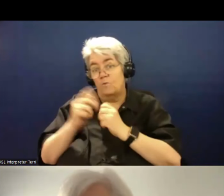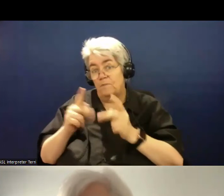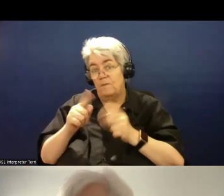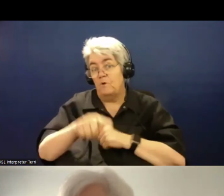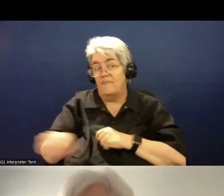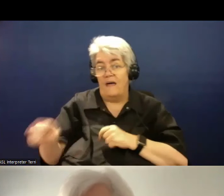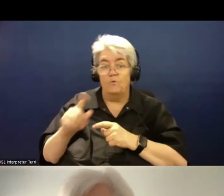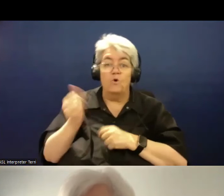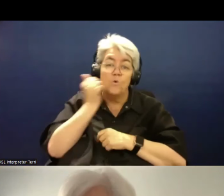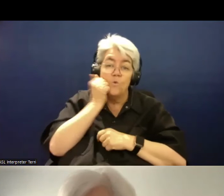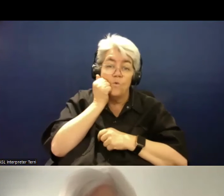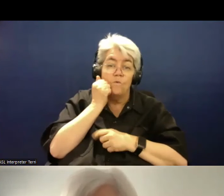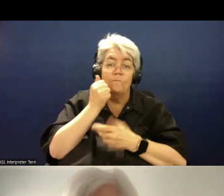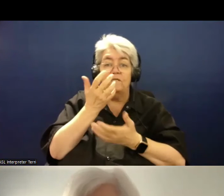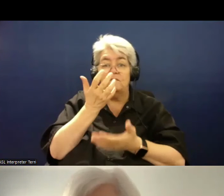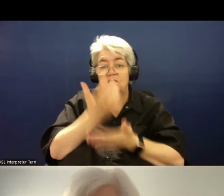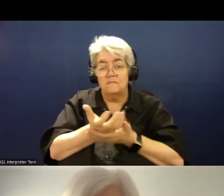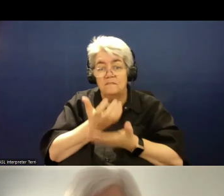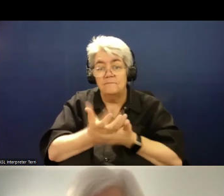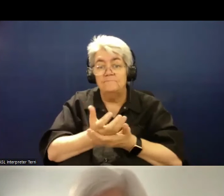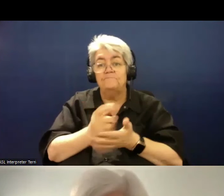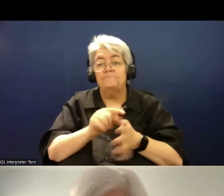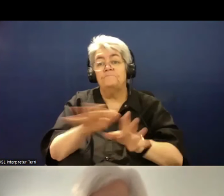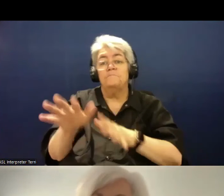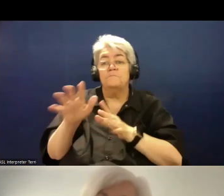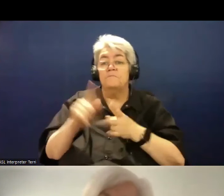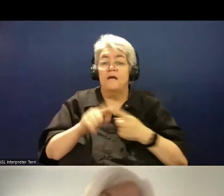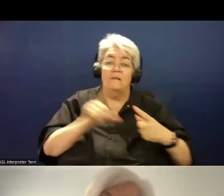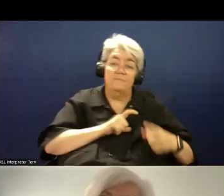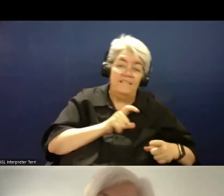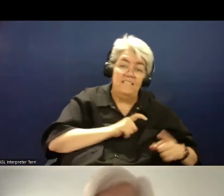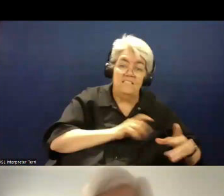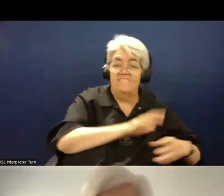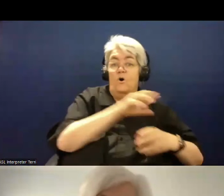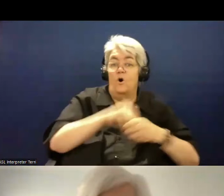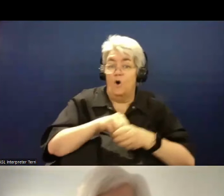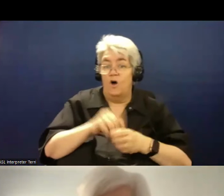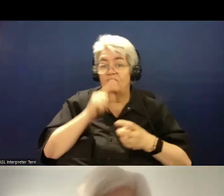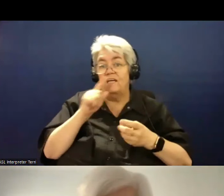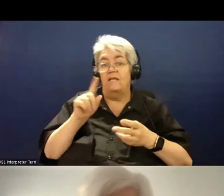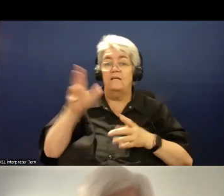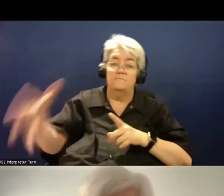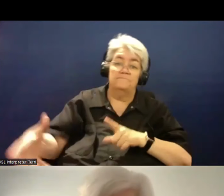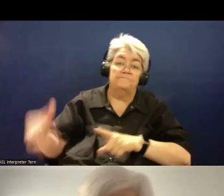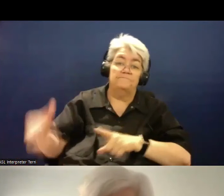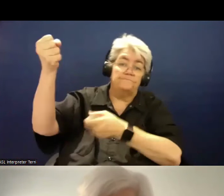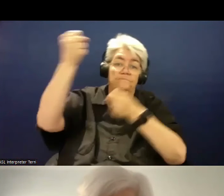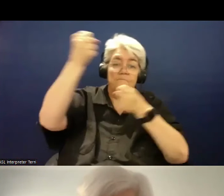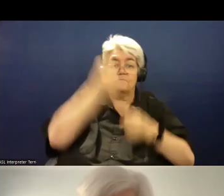THE STREETS AND POLICE TRANSPORTING THEM AND PEER SUPPORT.